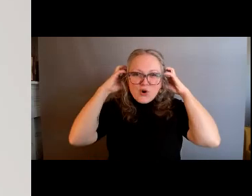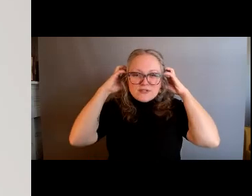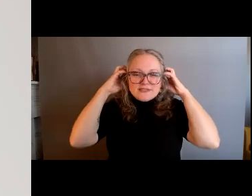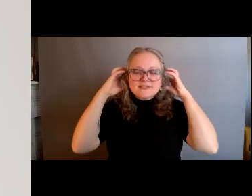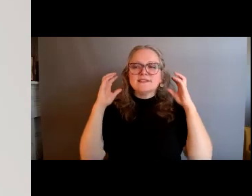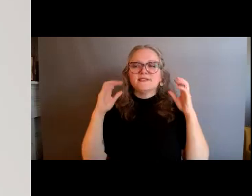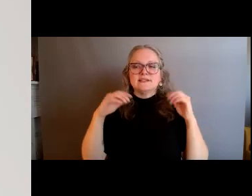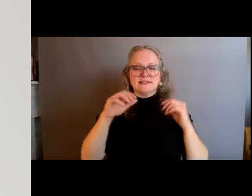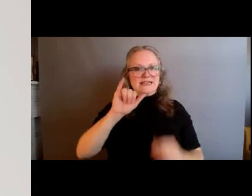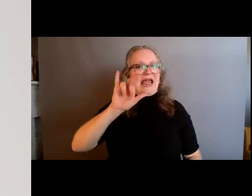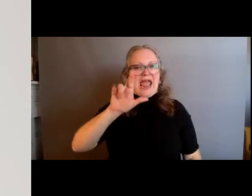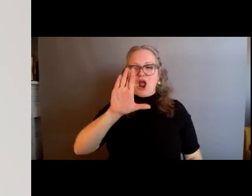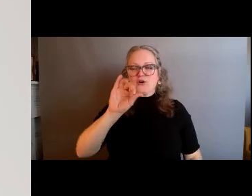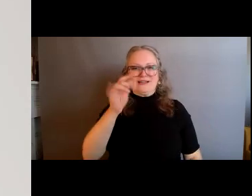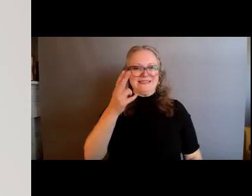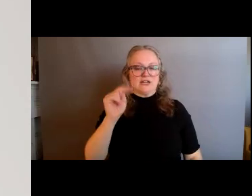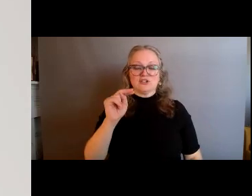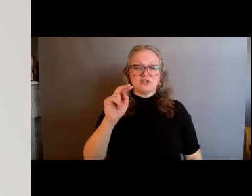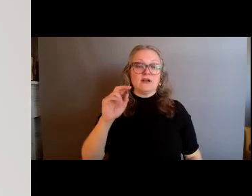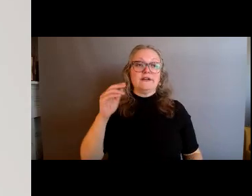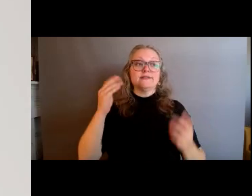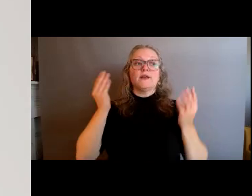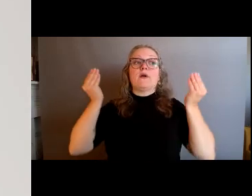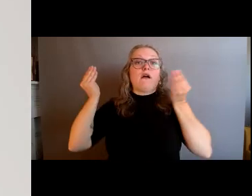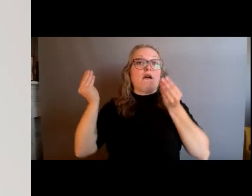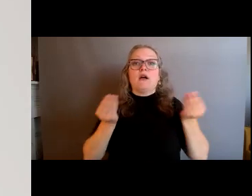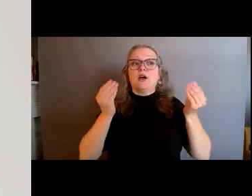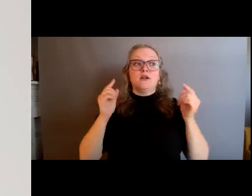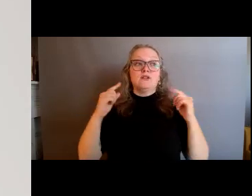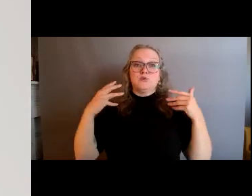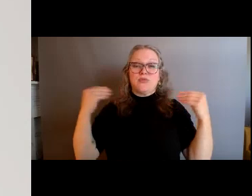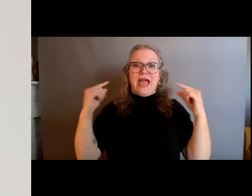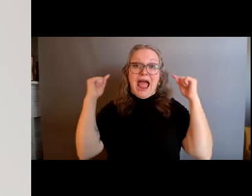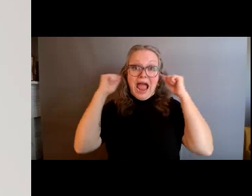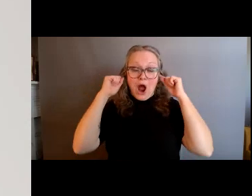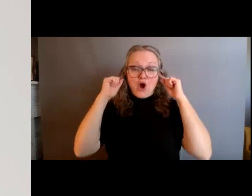It goes just through the outer, the middle and the inner ear, just like we talked about.